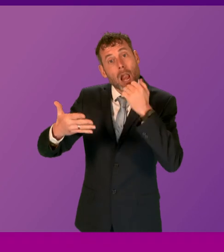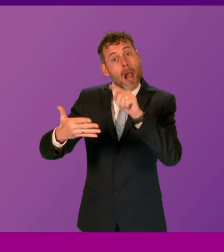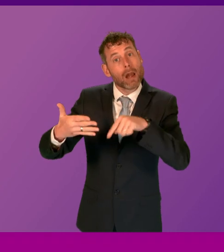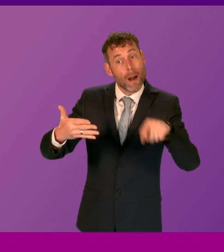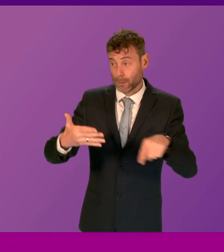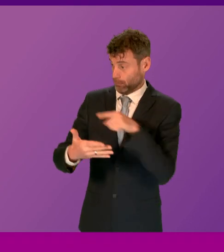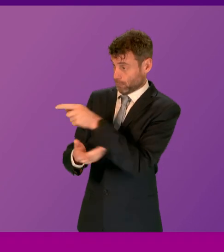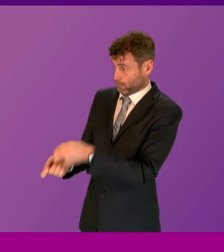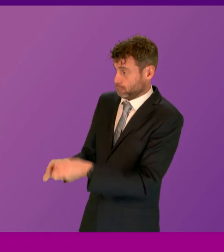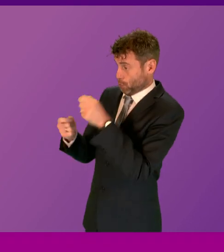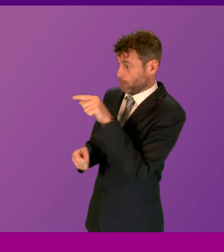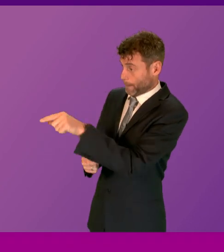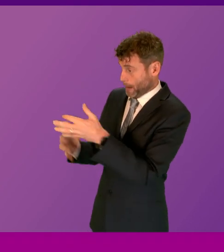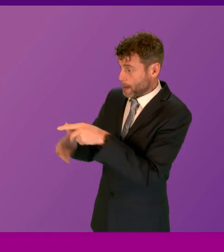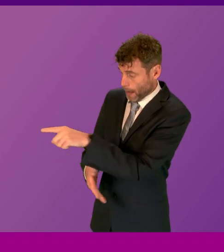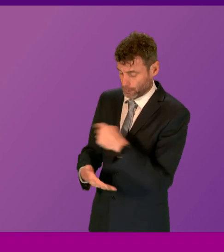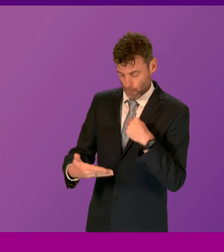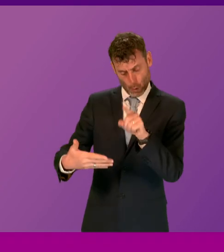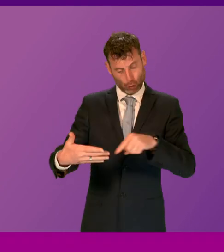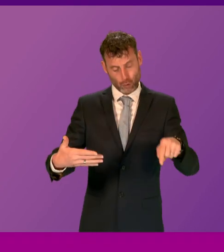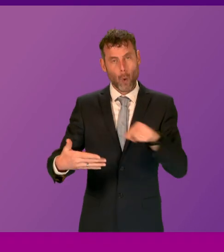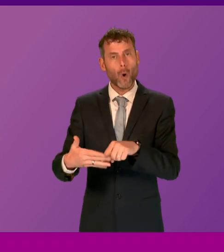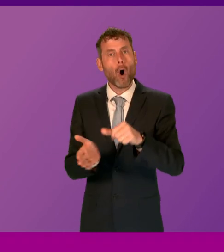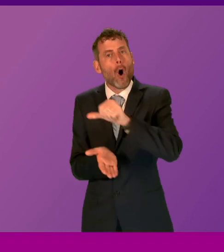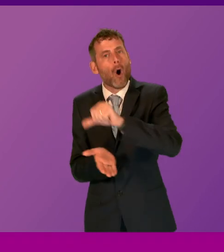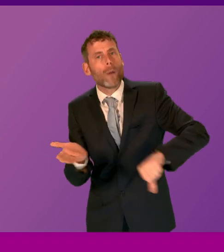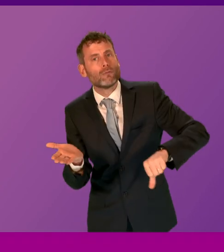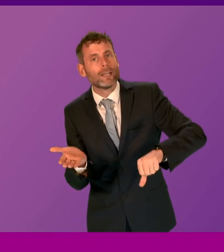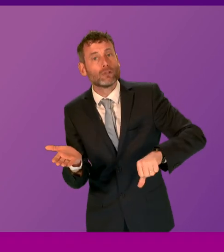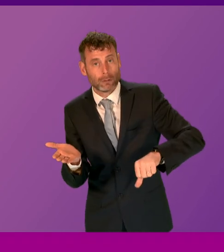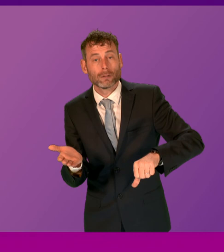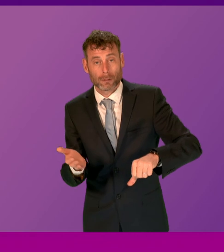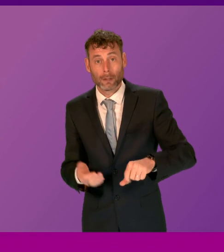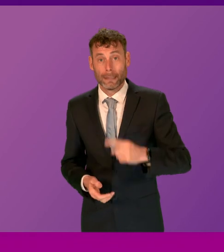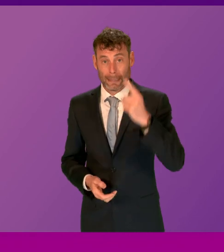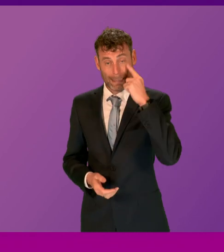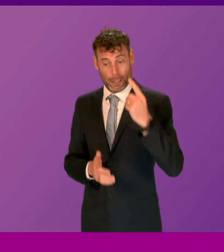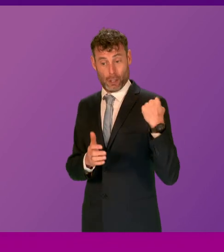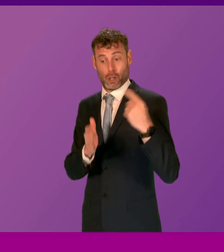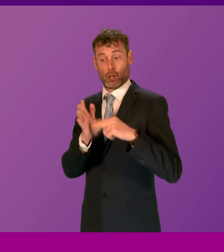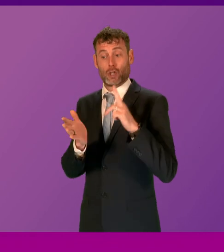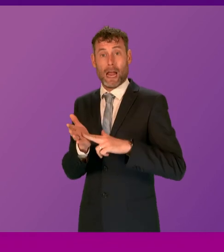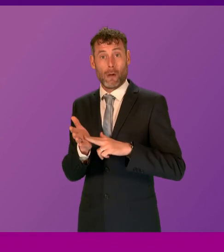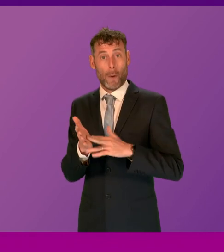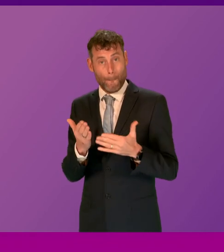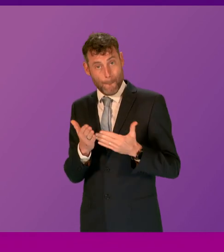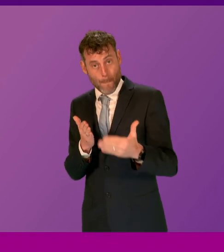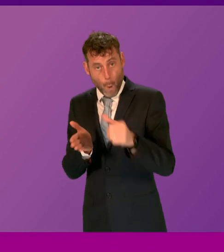They show a 15 per cent increase in operations performed in January compared with the previous